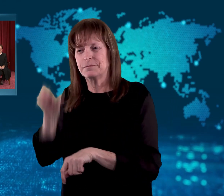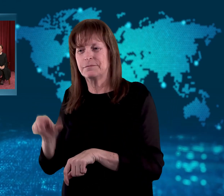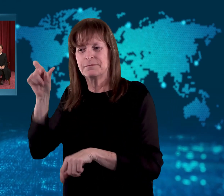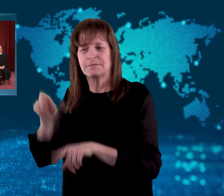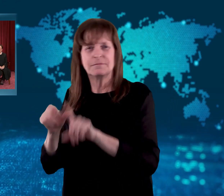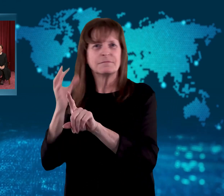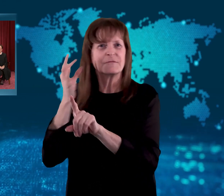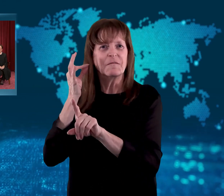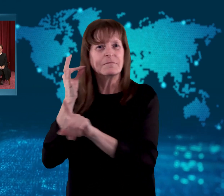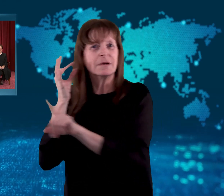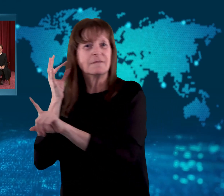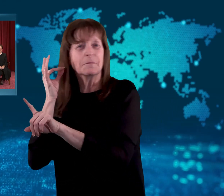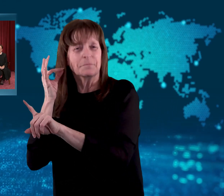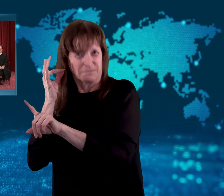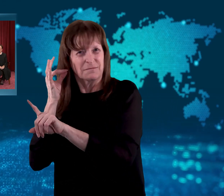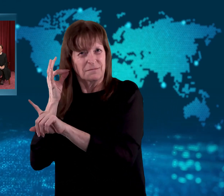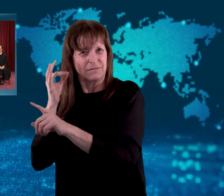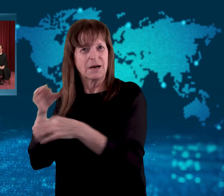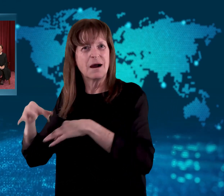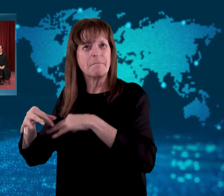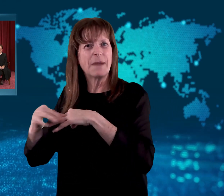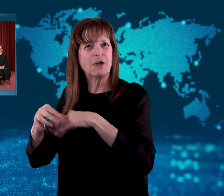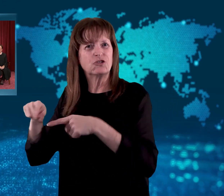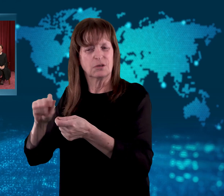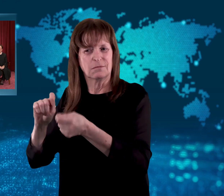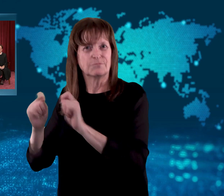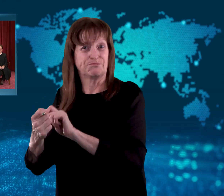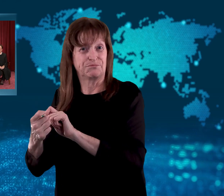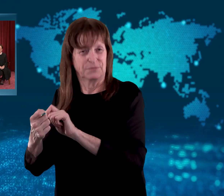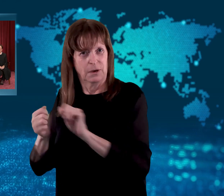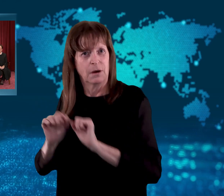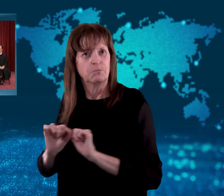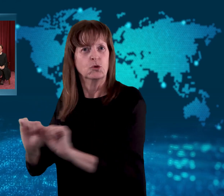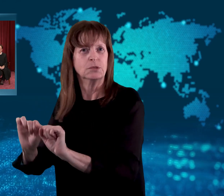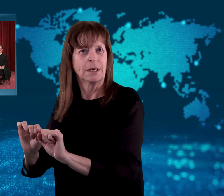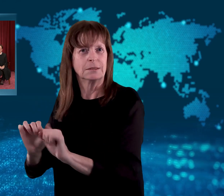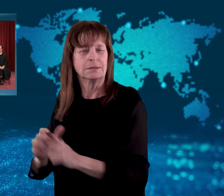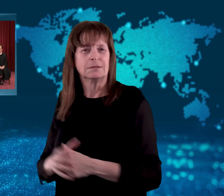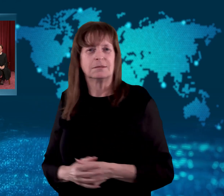The case comes as Congress' lawmakers consider a bill protecting same-sex marriage.